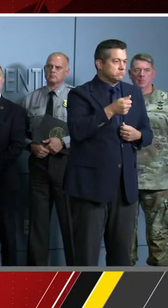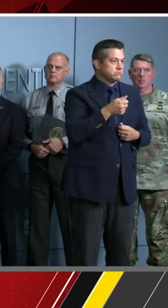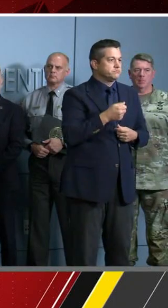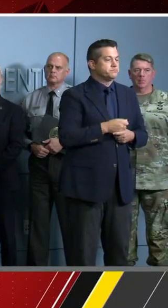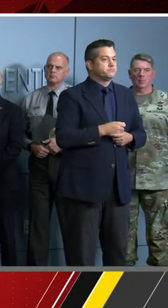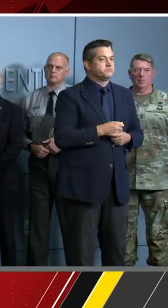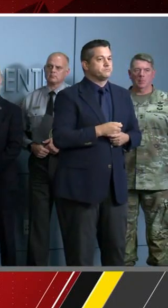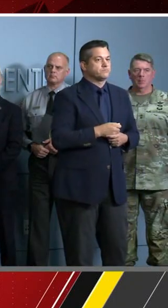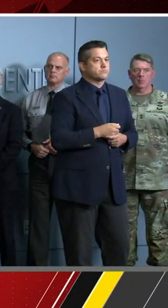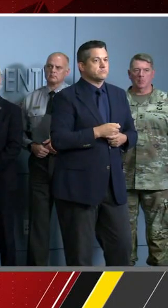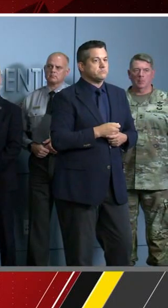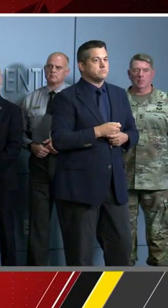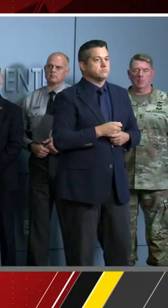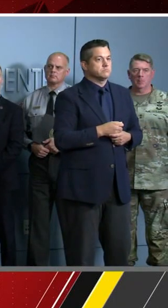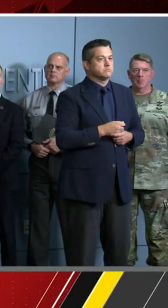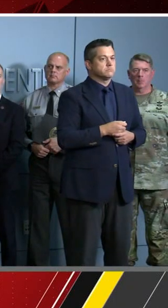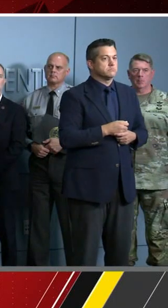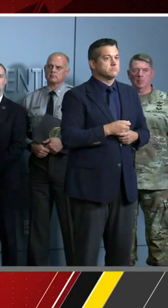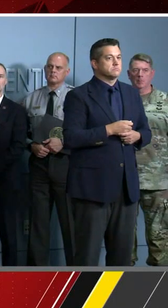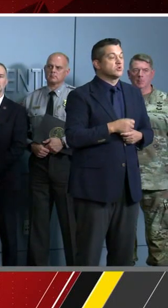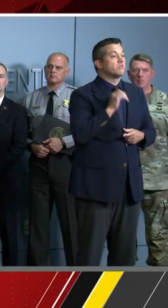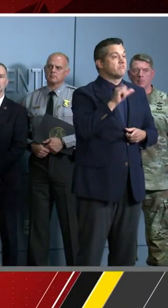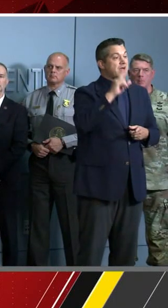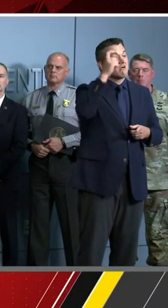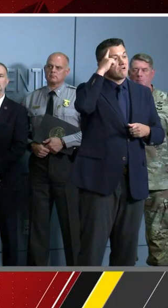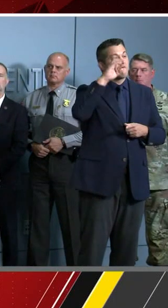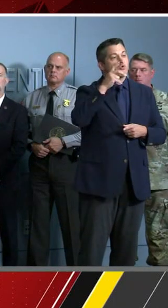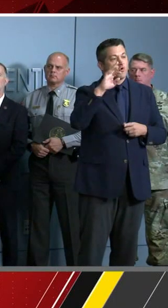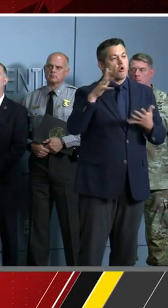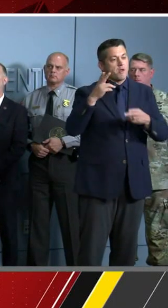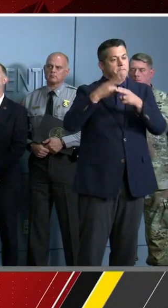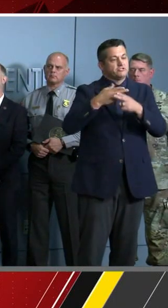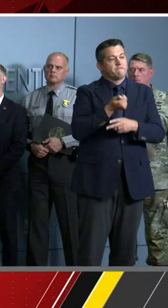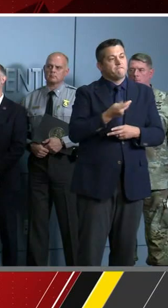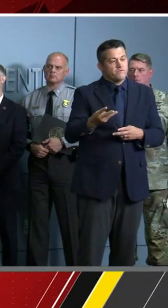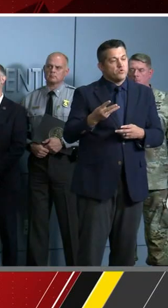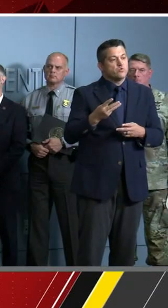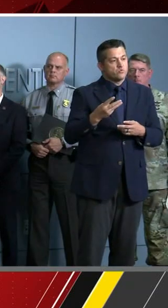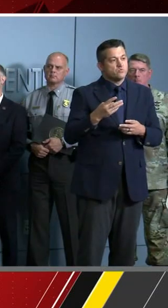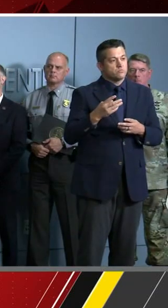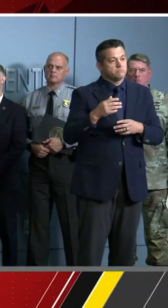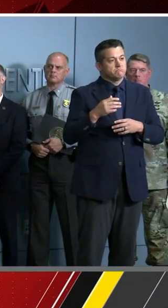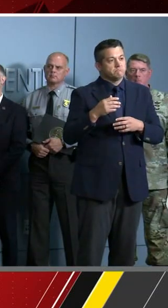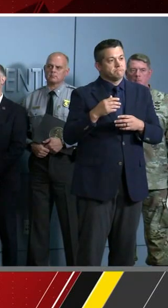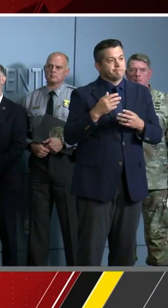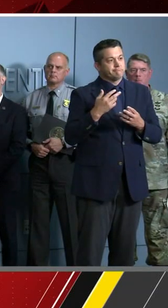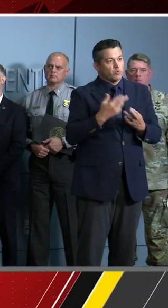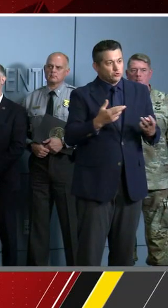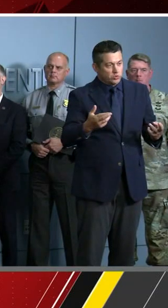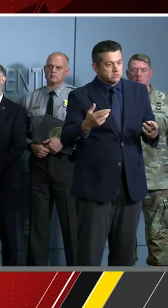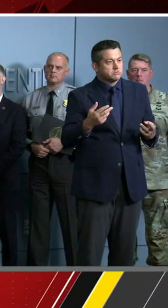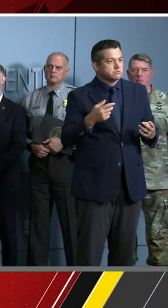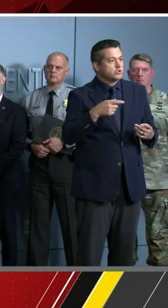In addition to the preparedness steps, Governor Cooper mentioned